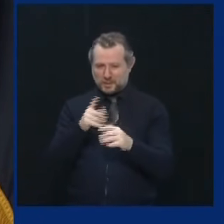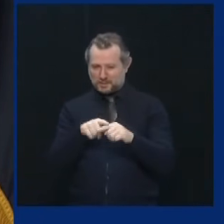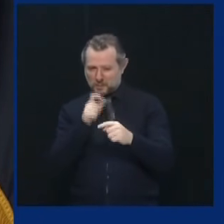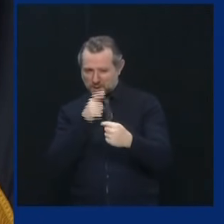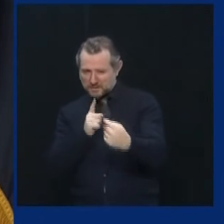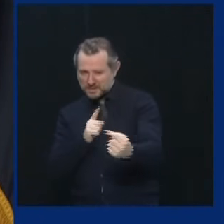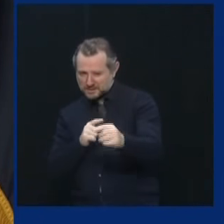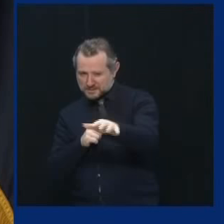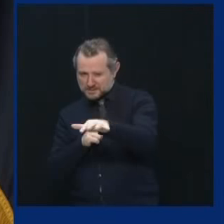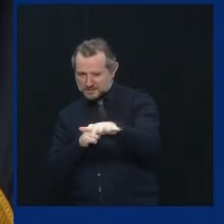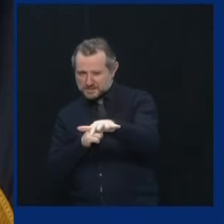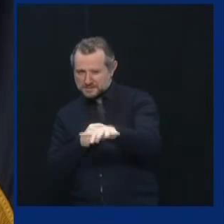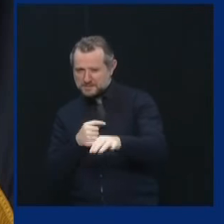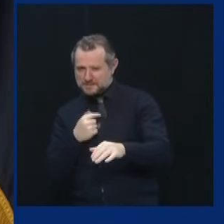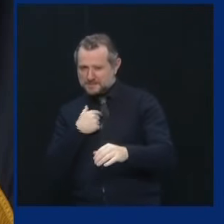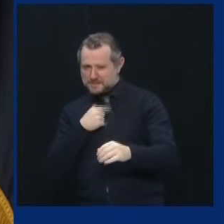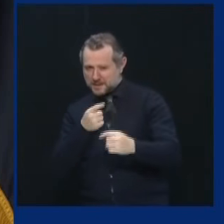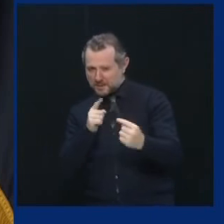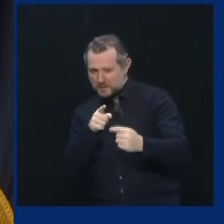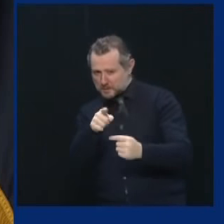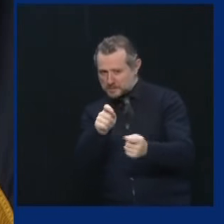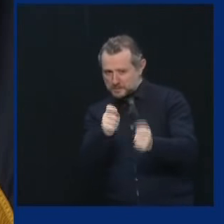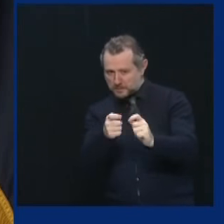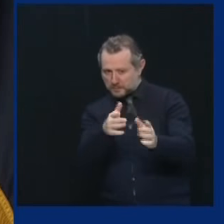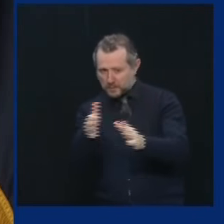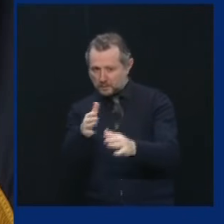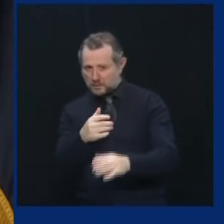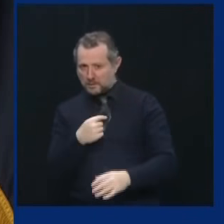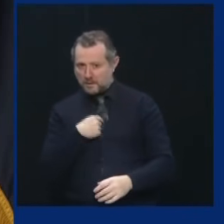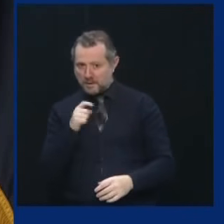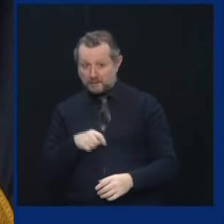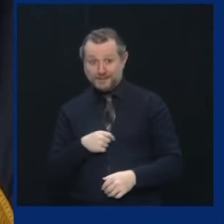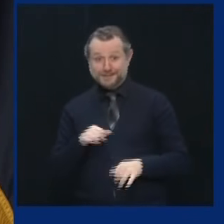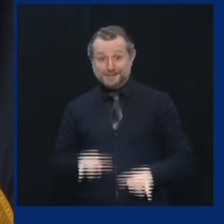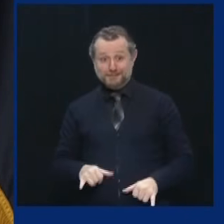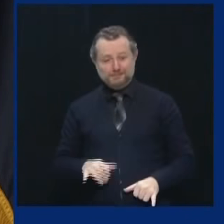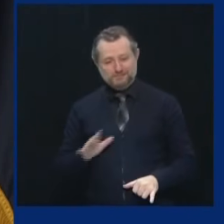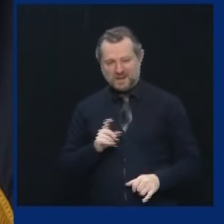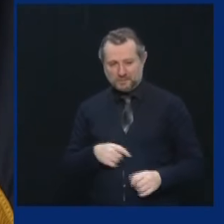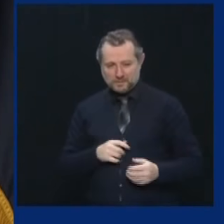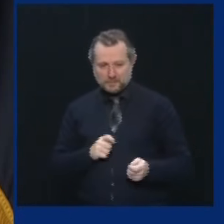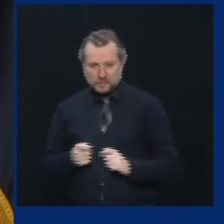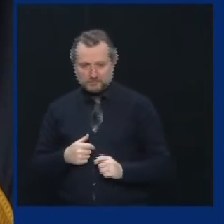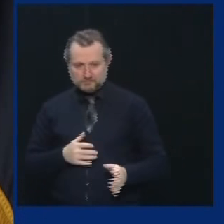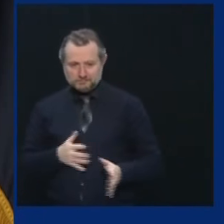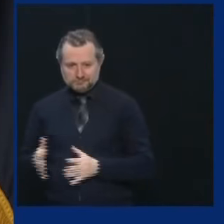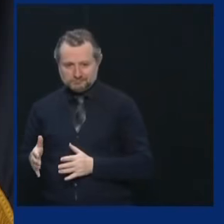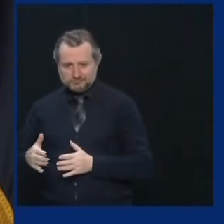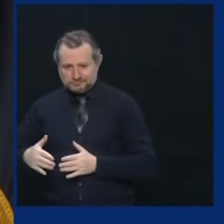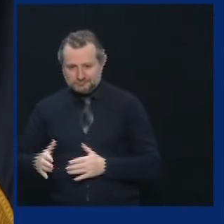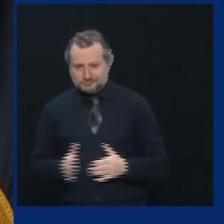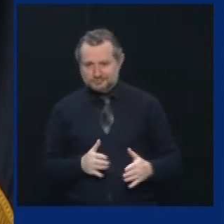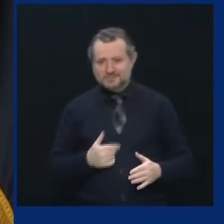ANNOUNCEMENT BY THE END OF THE WEEK, BUT WE'RE LOOKING BACK AT GOING BACK TO THE 25% WOULD BE THE QUESTION AND HOW AND WHEN DO